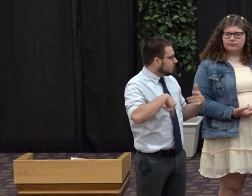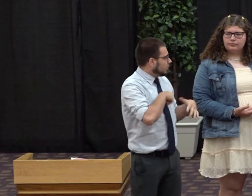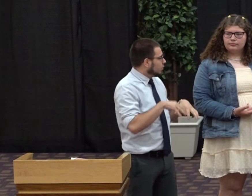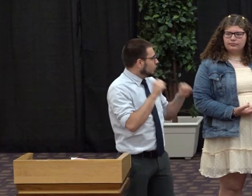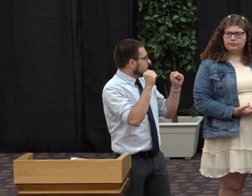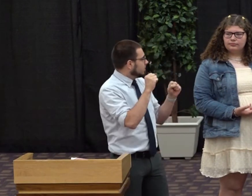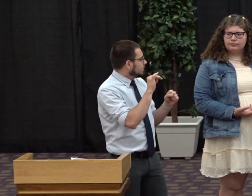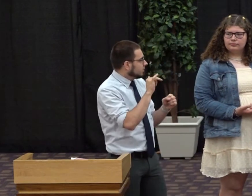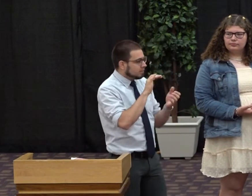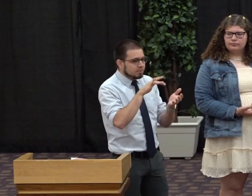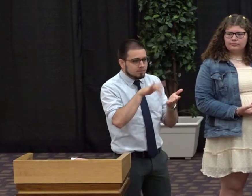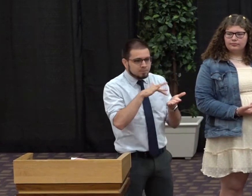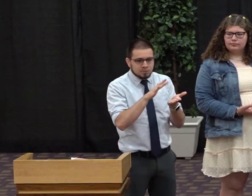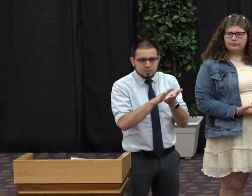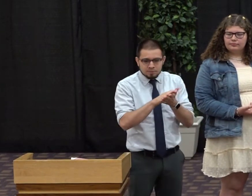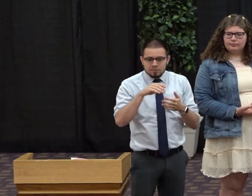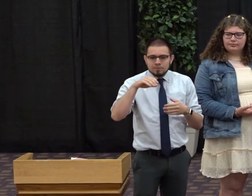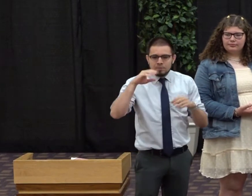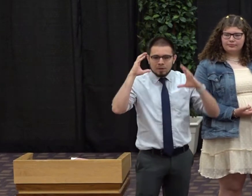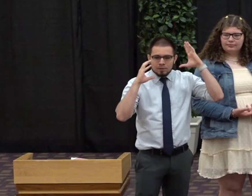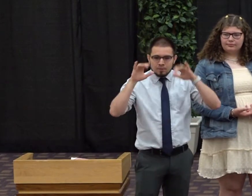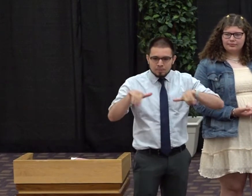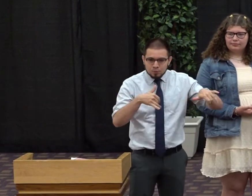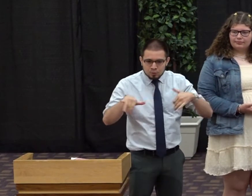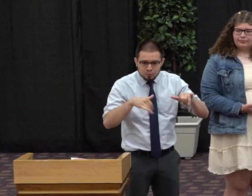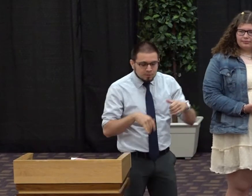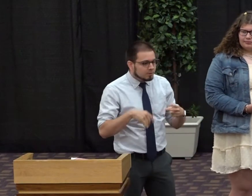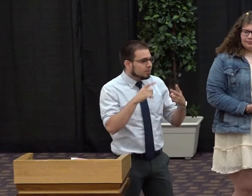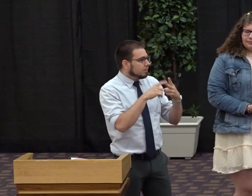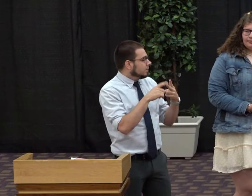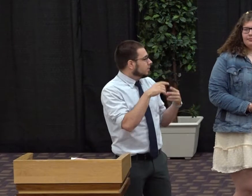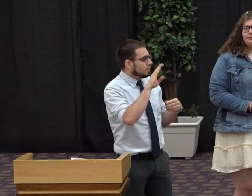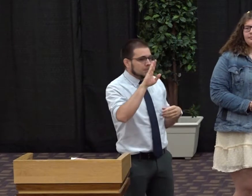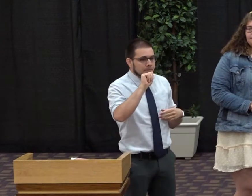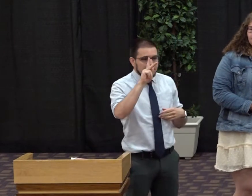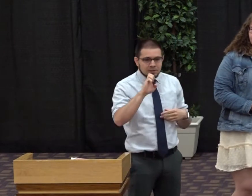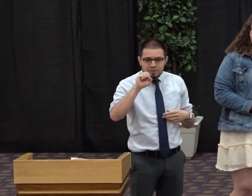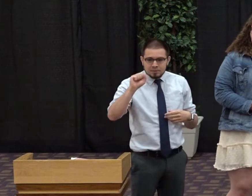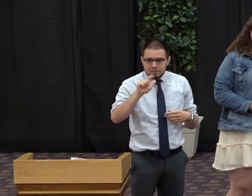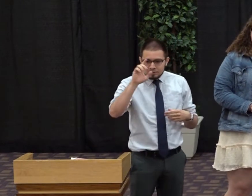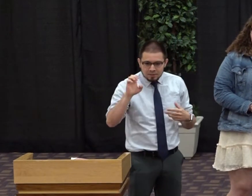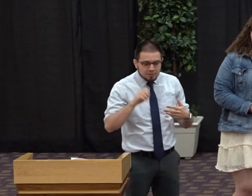When I look back on all of the events we hosted, like middle school Halloween party, the bake